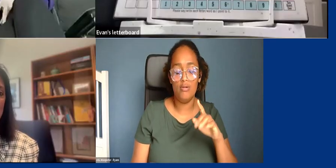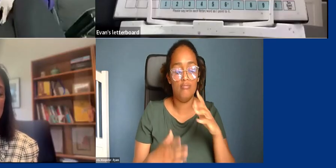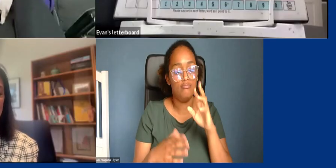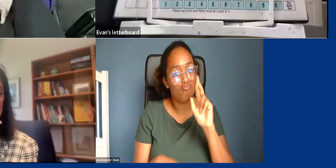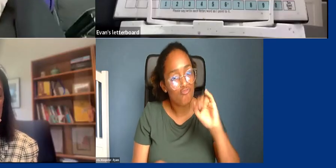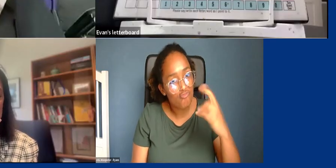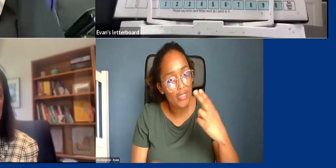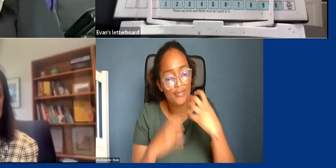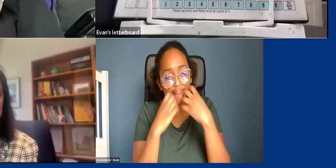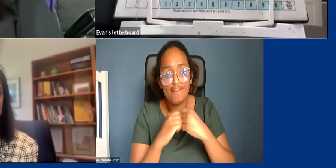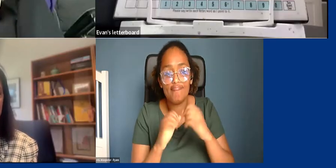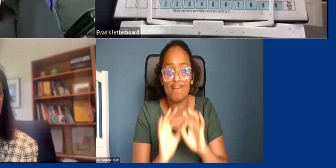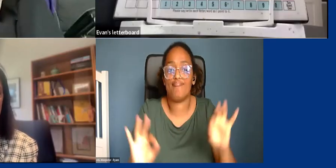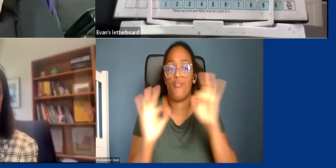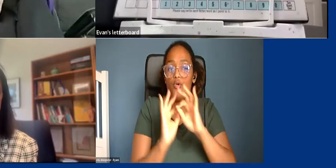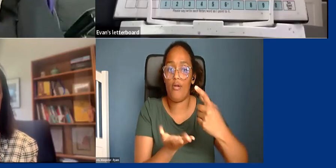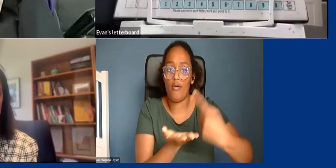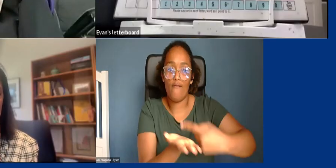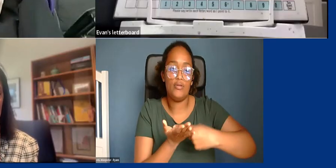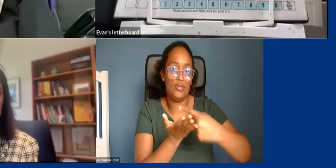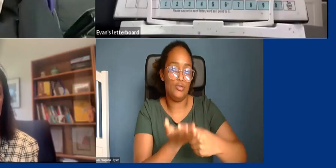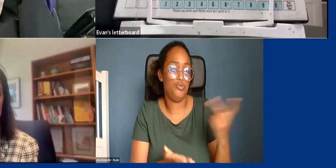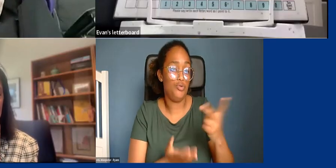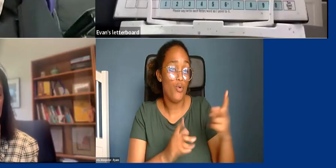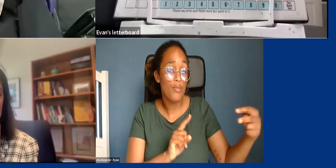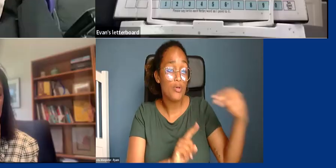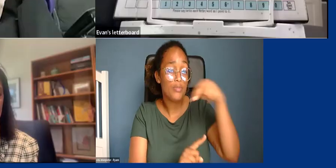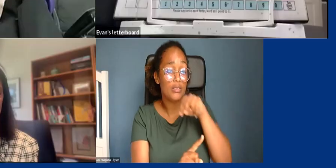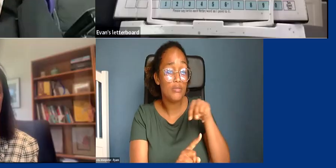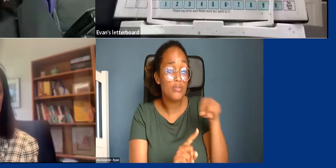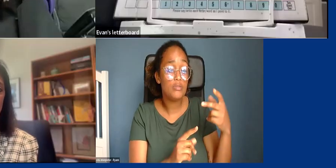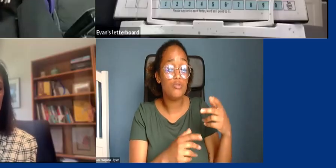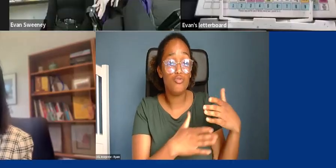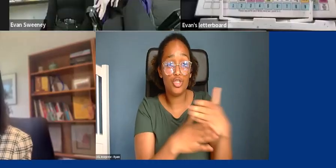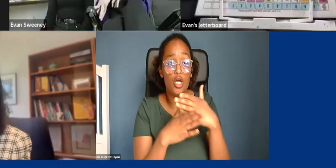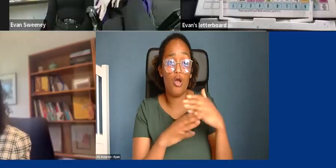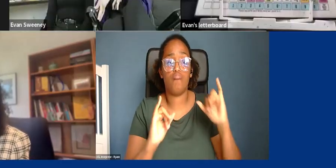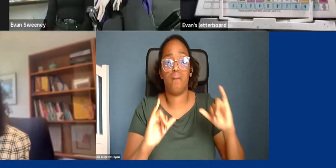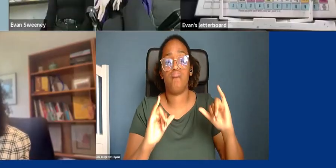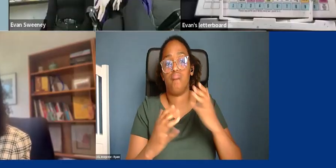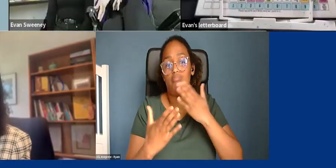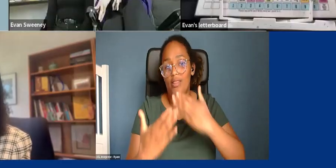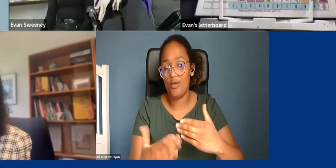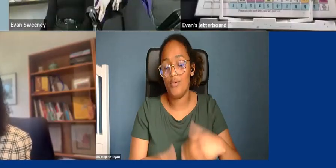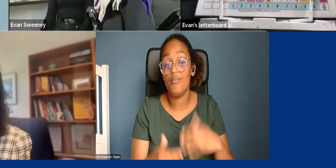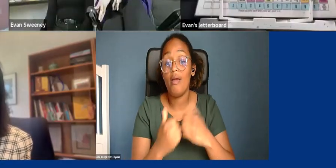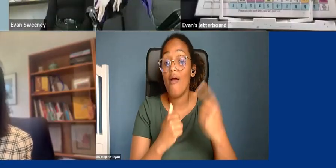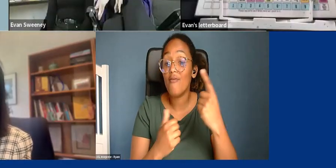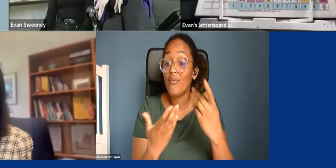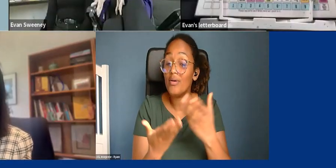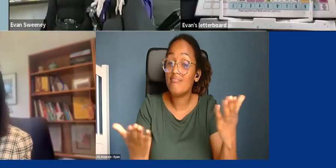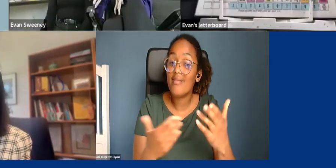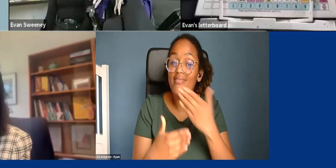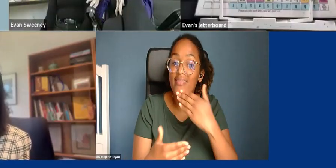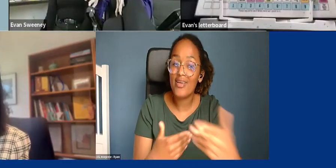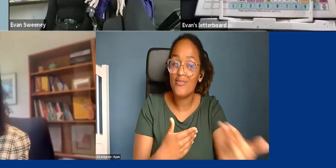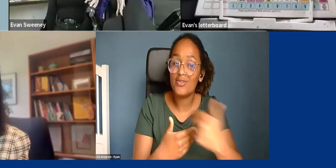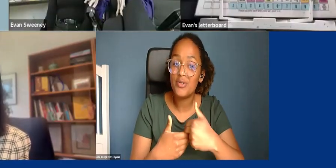perspectives that you both have shared. Thank you, everyone, for joining, for asking questions, for participating.